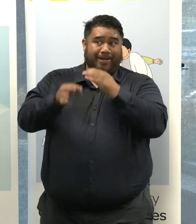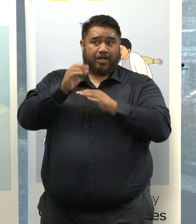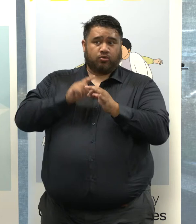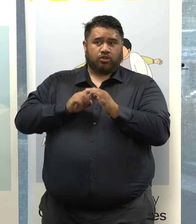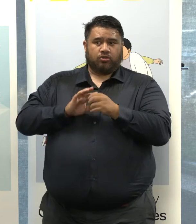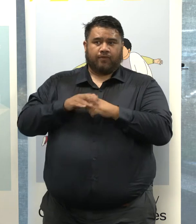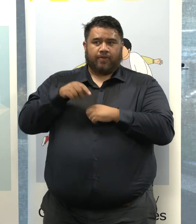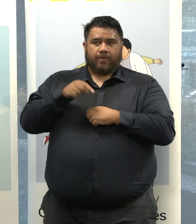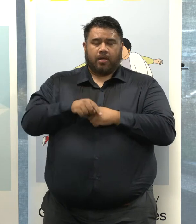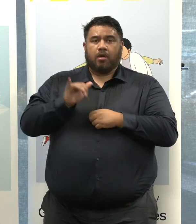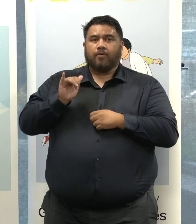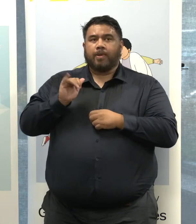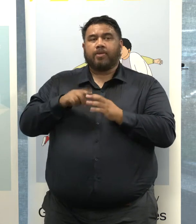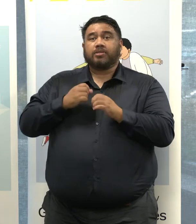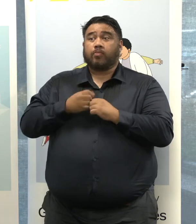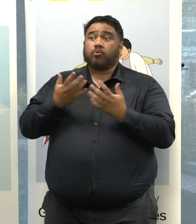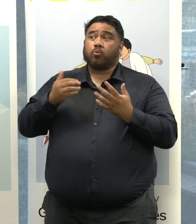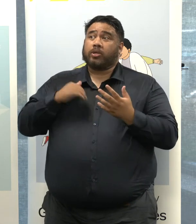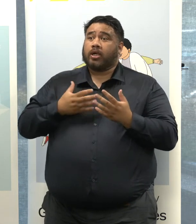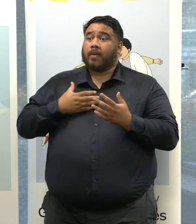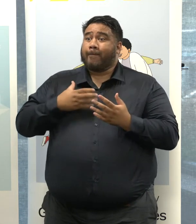What does that imply for our vaccinations?